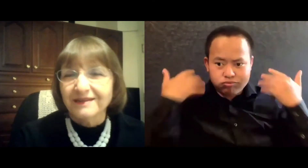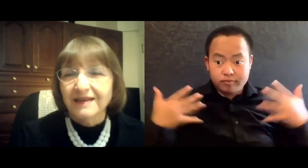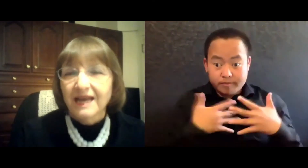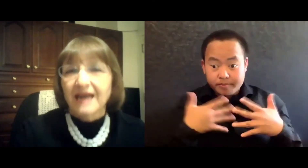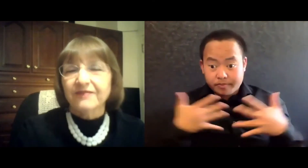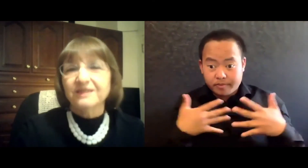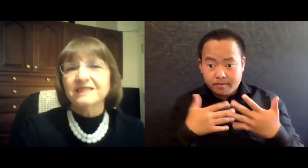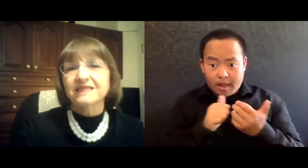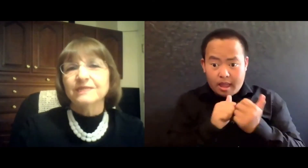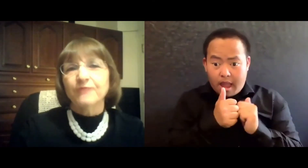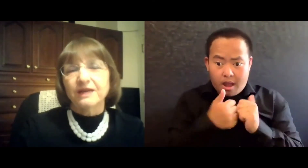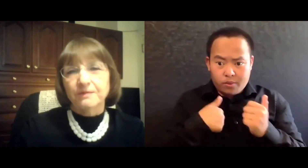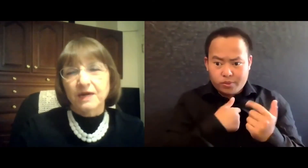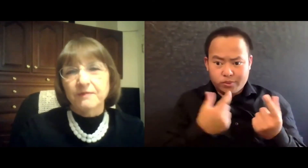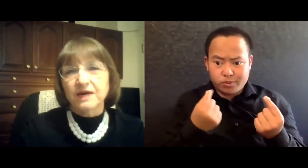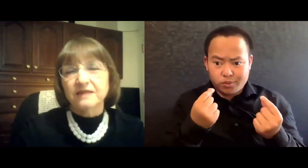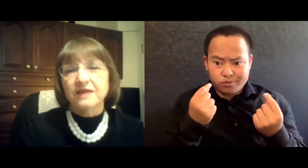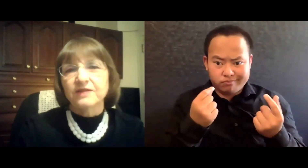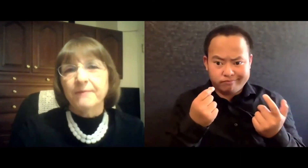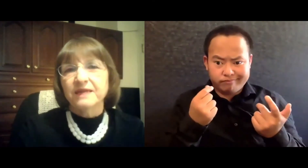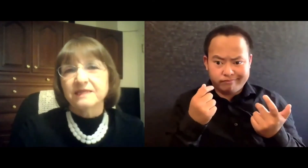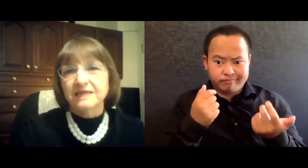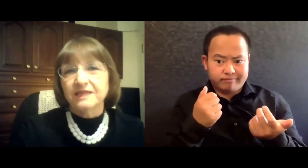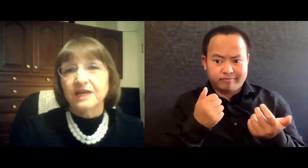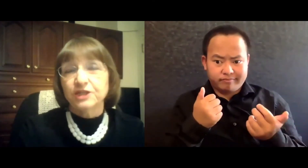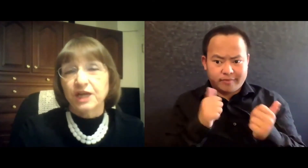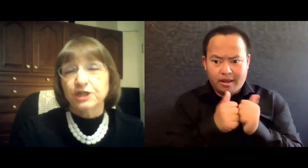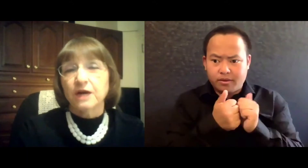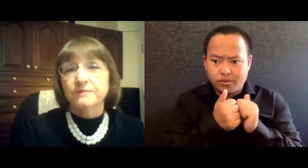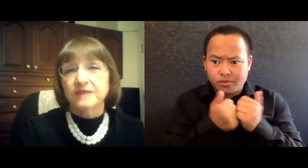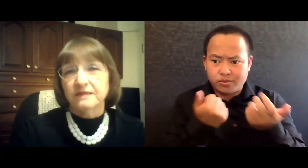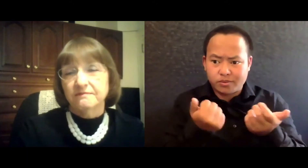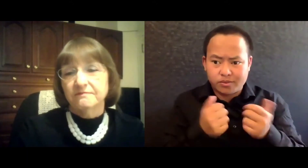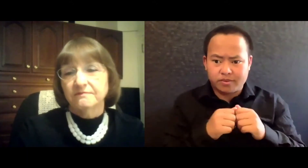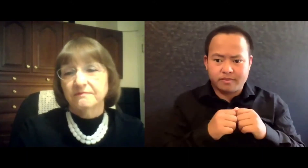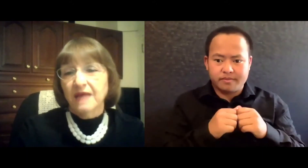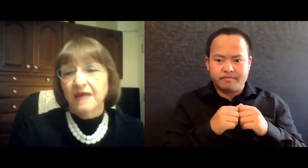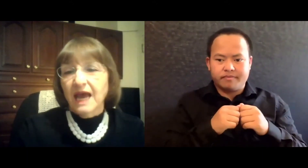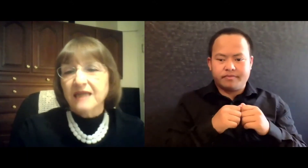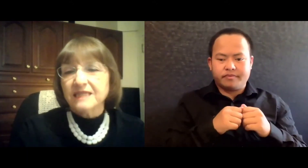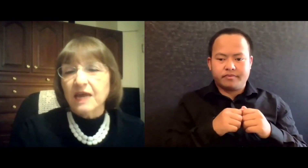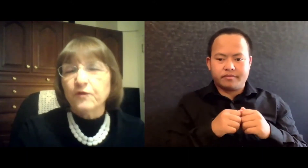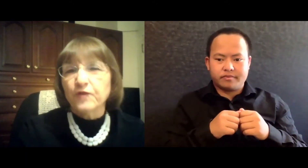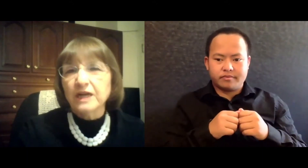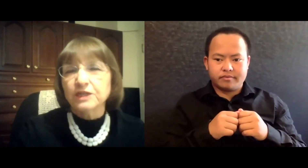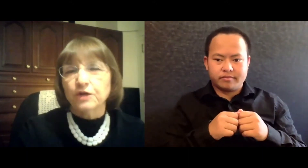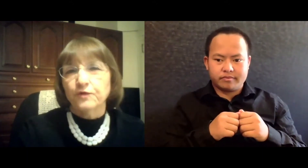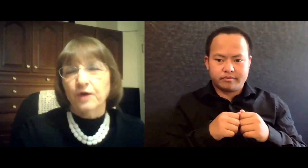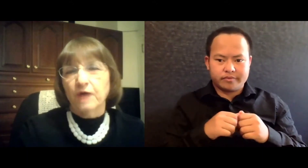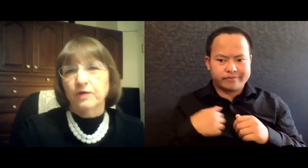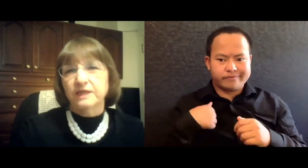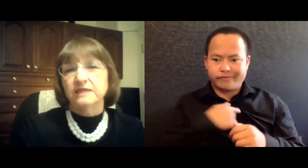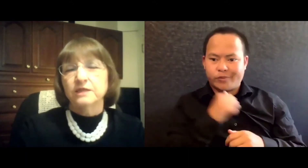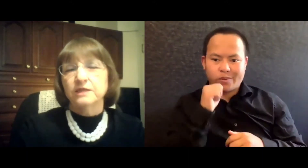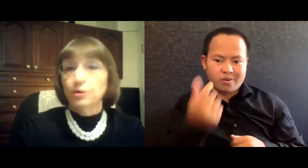And this is where in my mind the MNCDHH comes in. As a filter for our case,